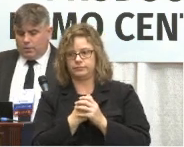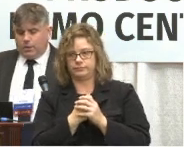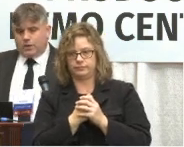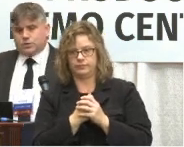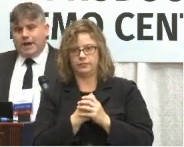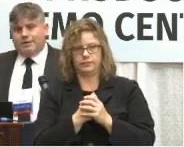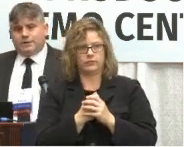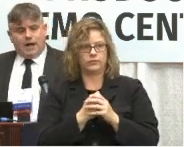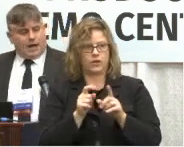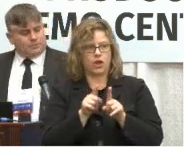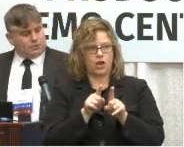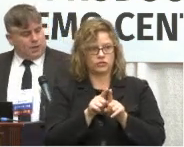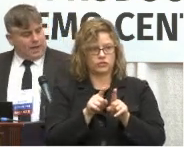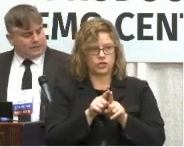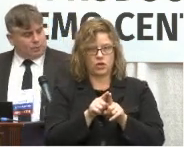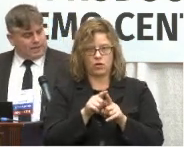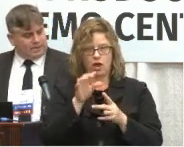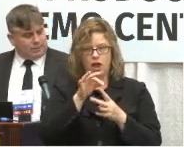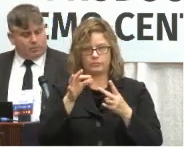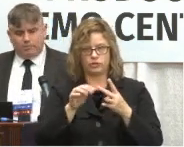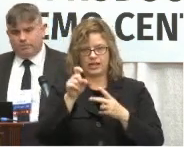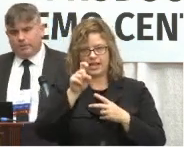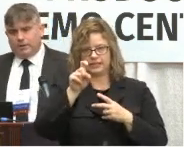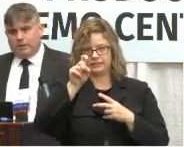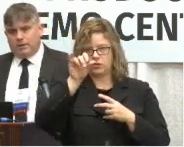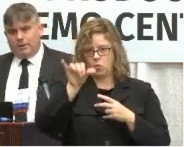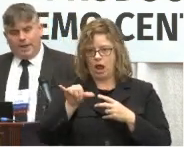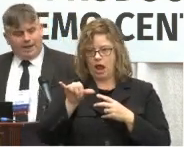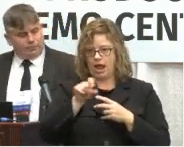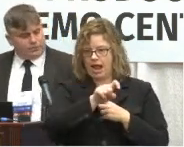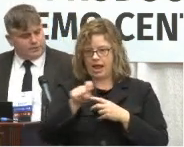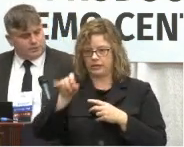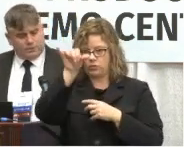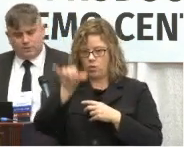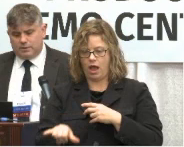We also have an optional X/Y table that we have with this unit.